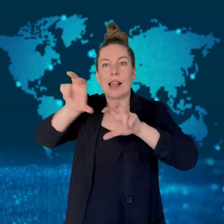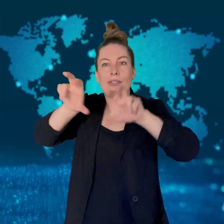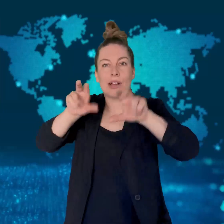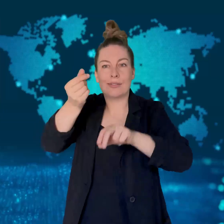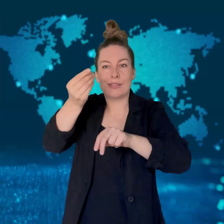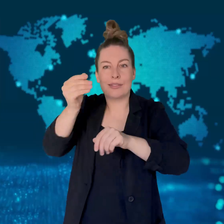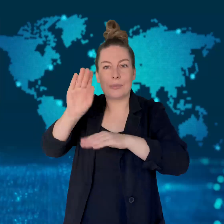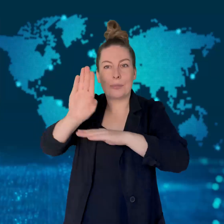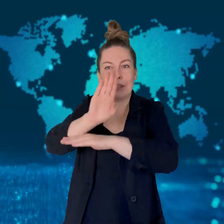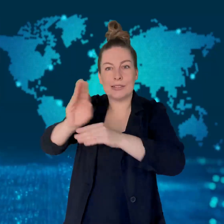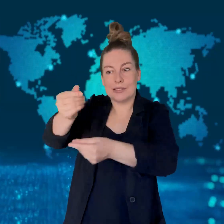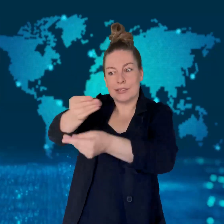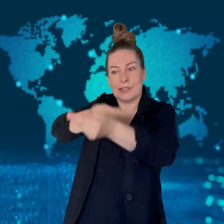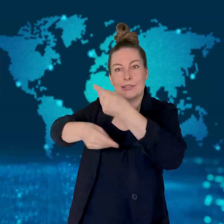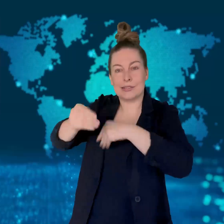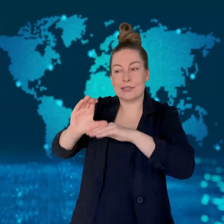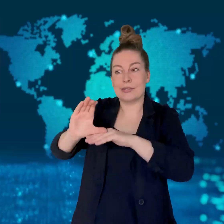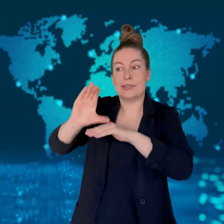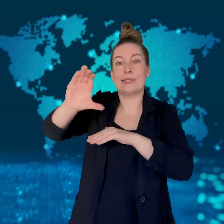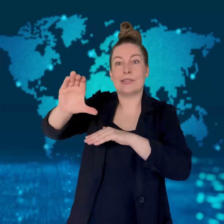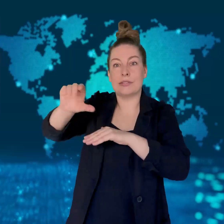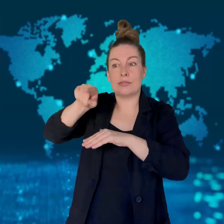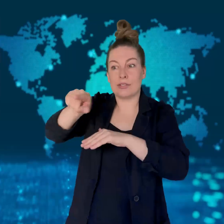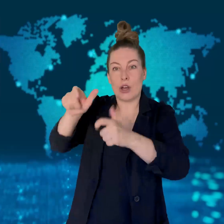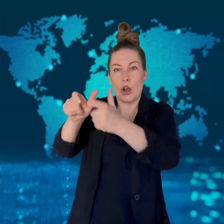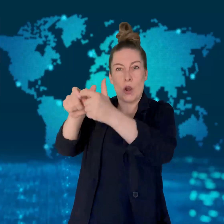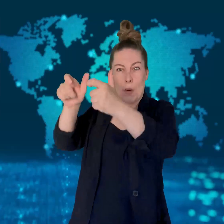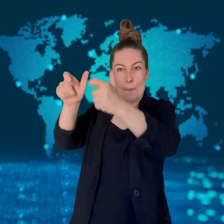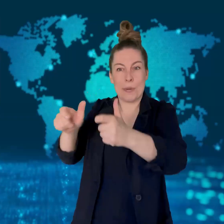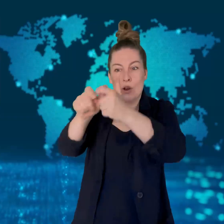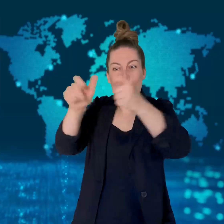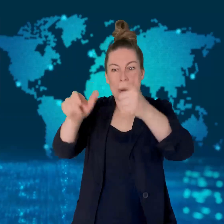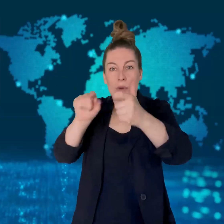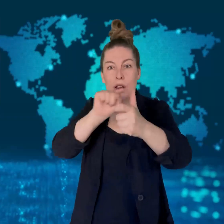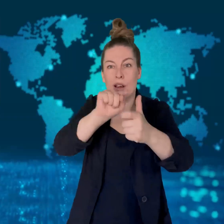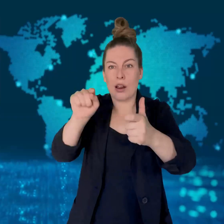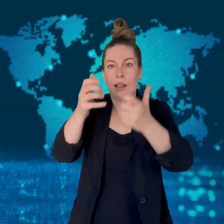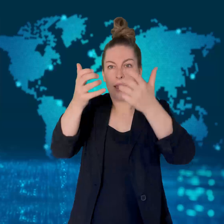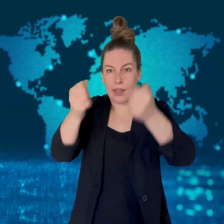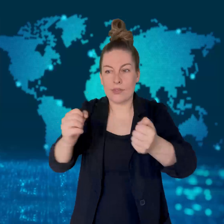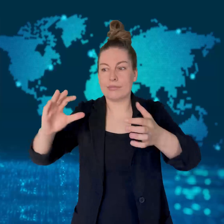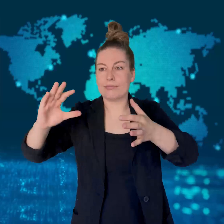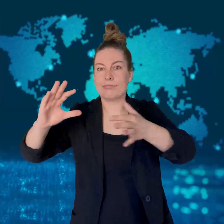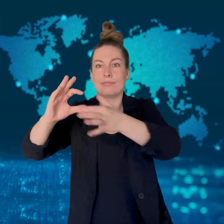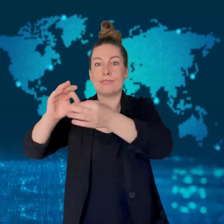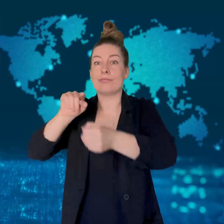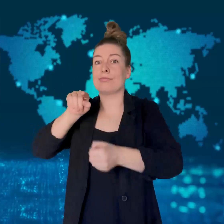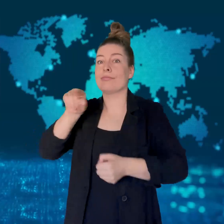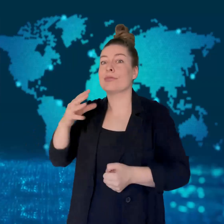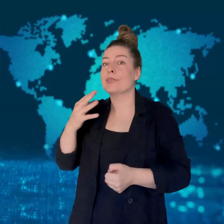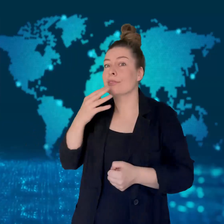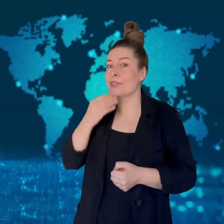taking investments from companies that support Israel or